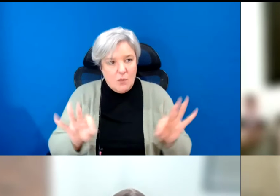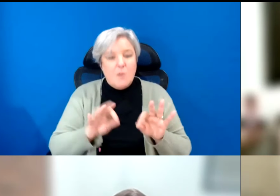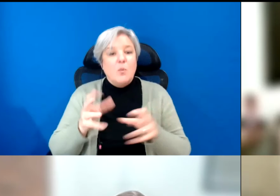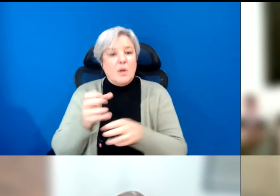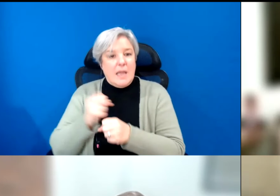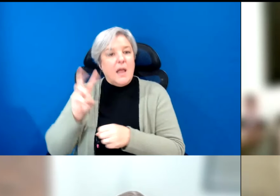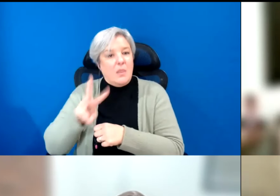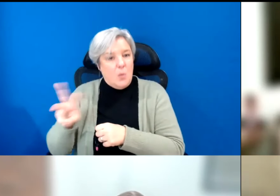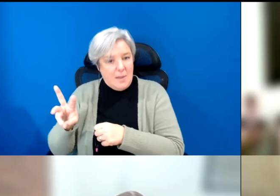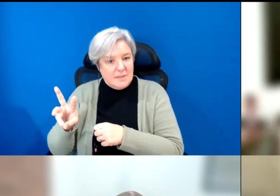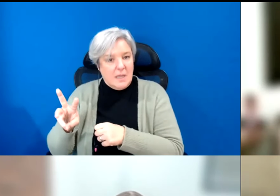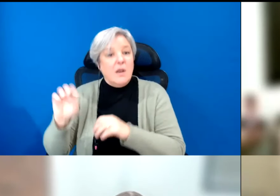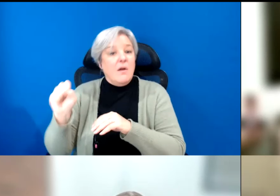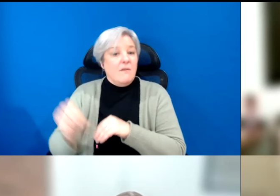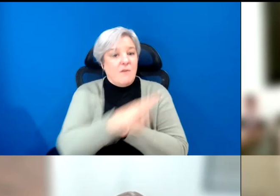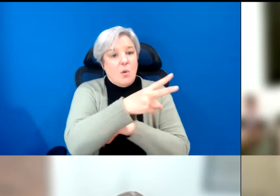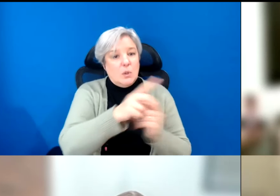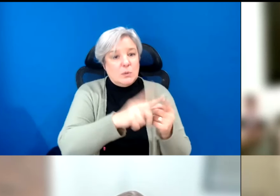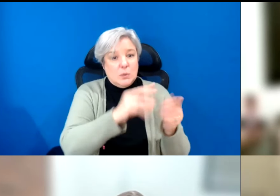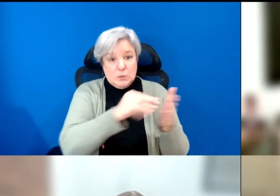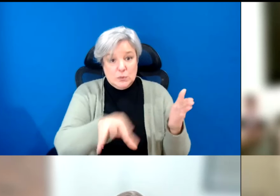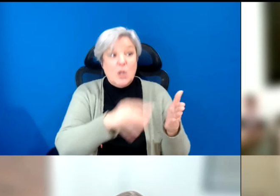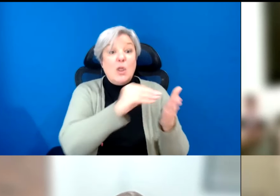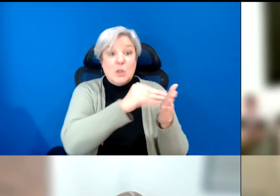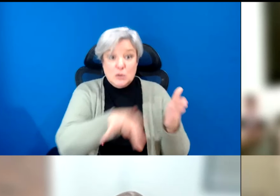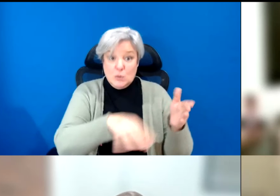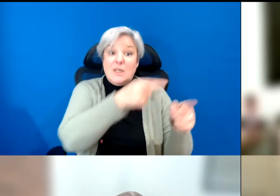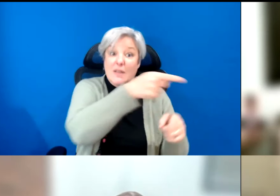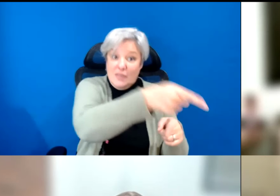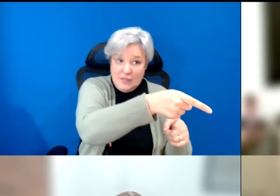and then forward it to the student and then the student will need to forward it back.